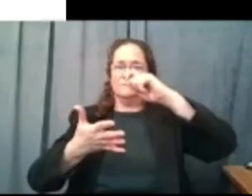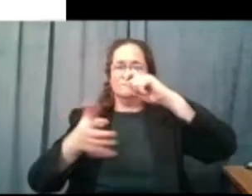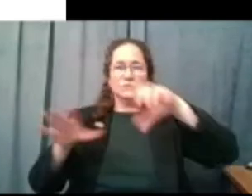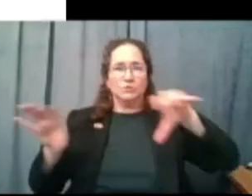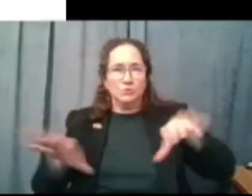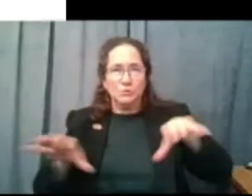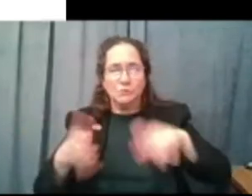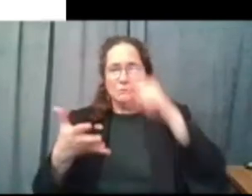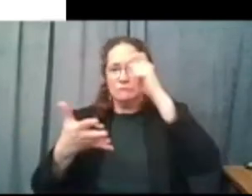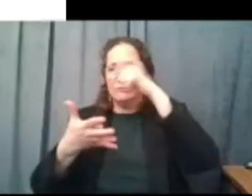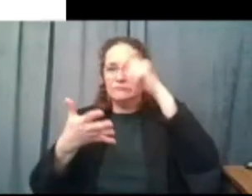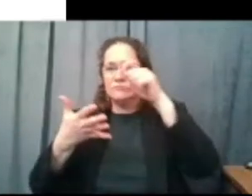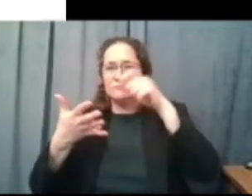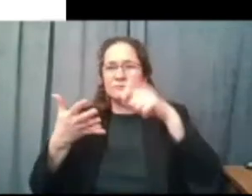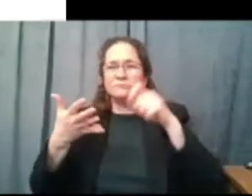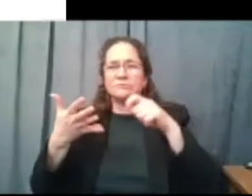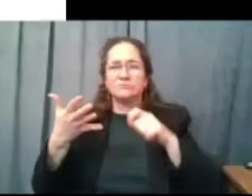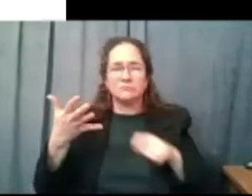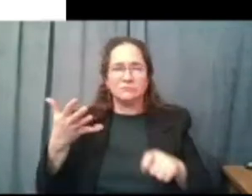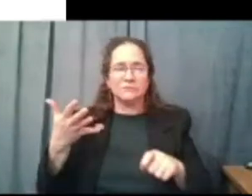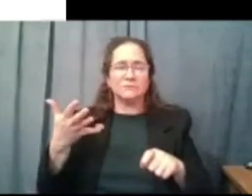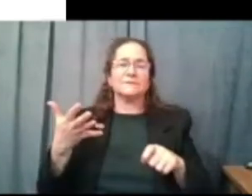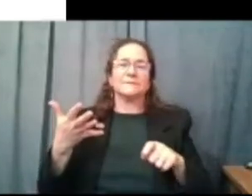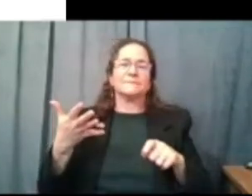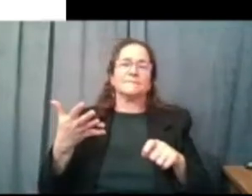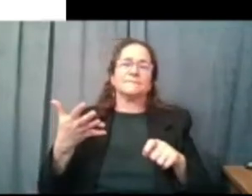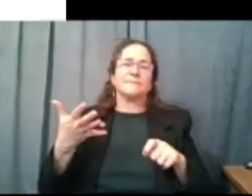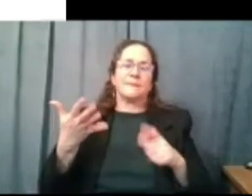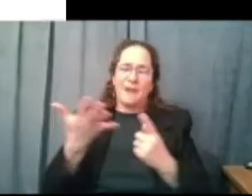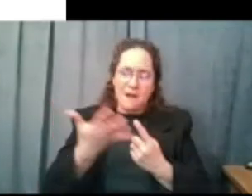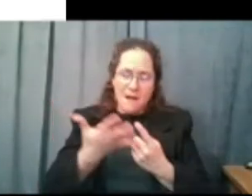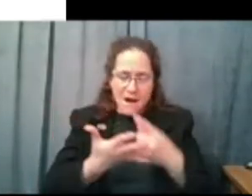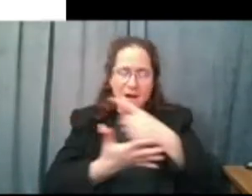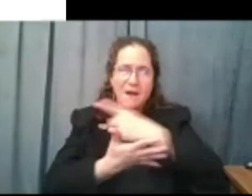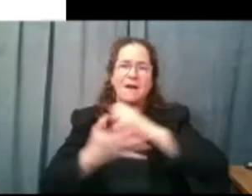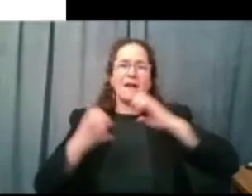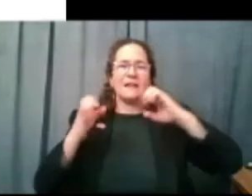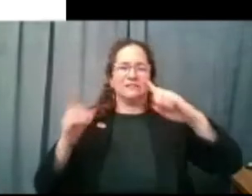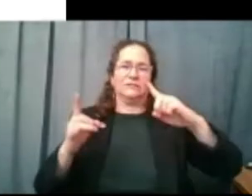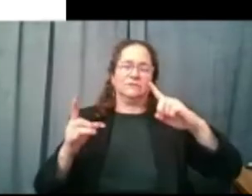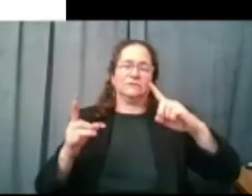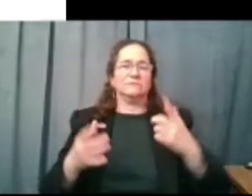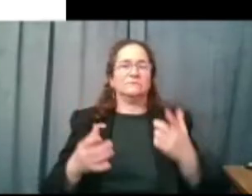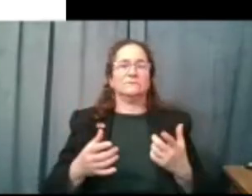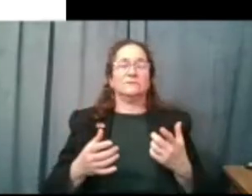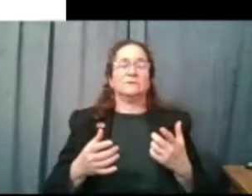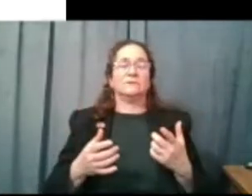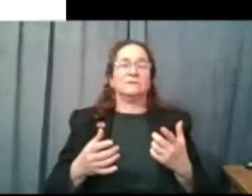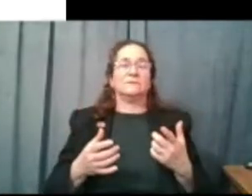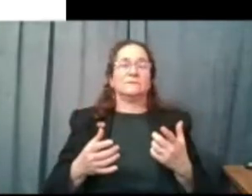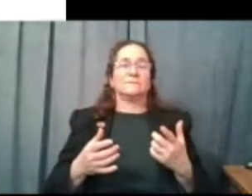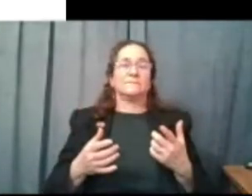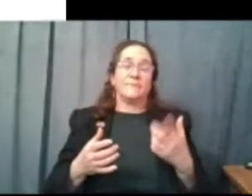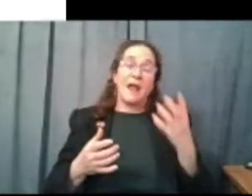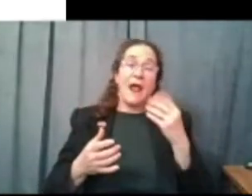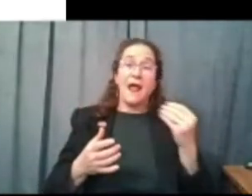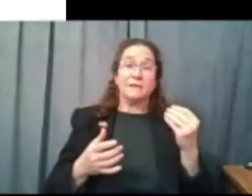Yeah, as they go through their education, older their secondary career in, and preparing for their post